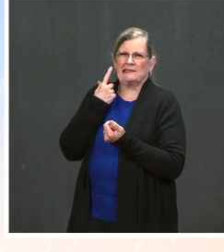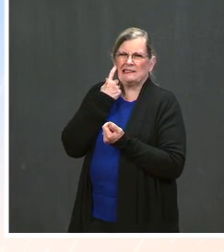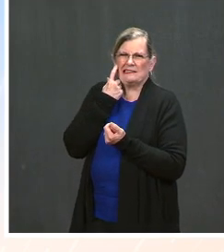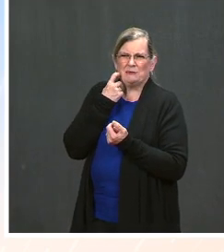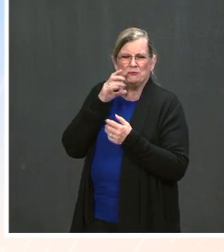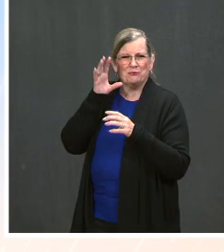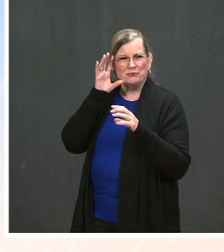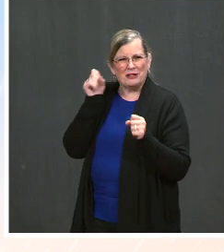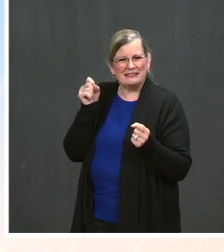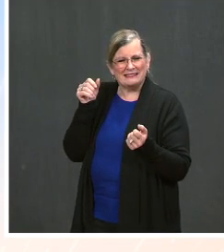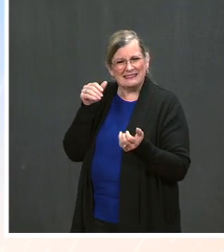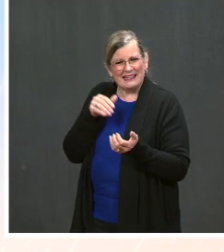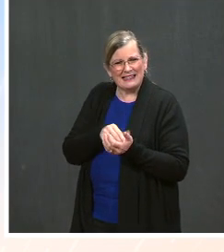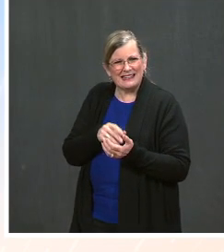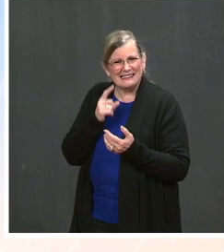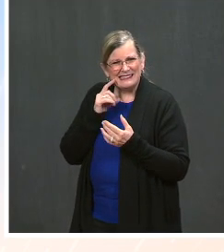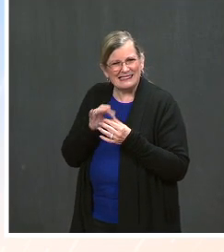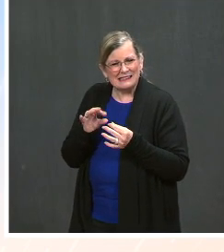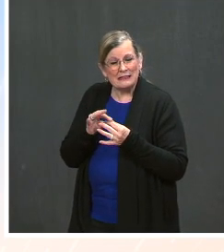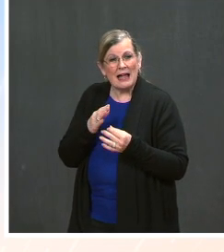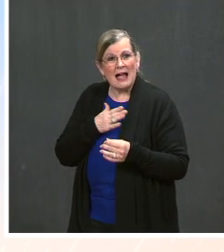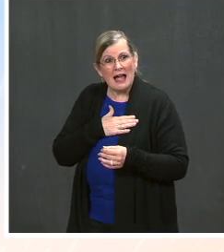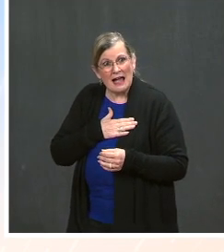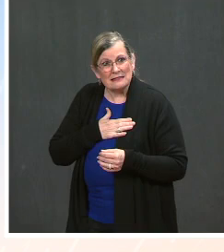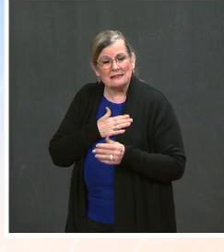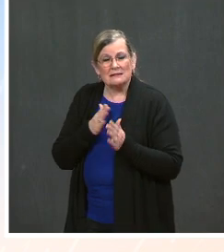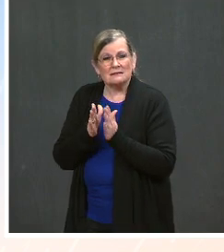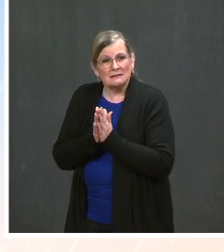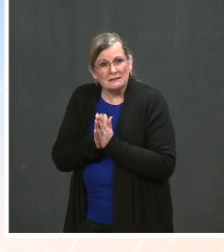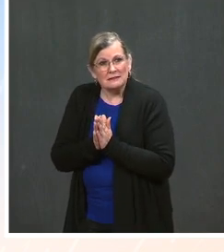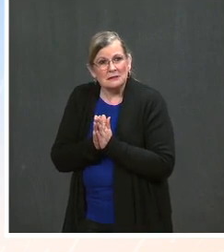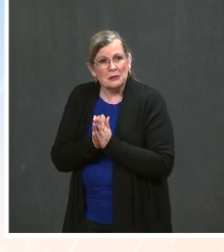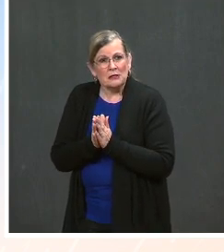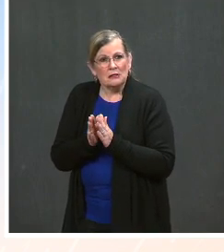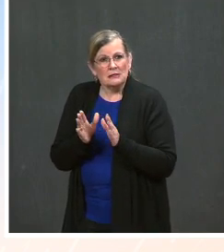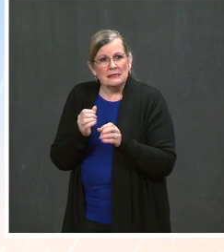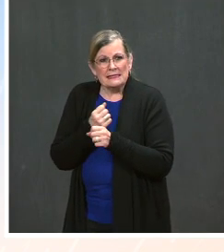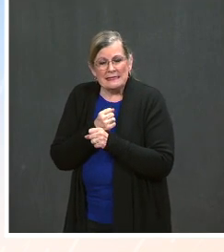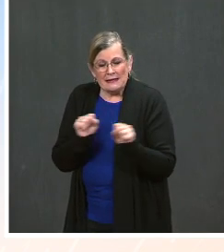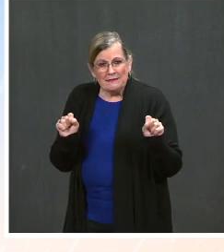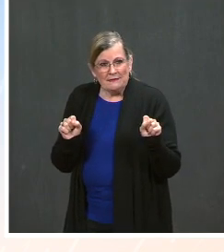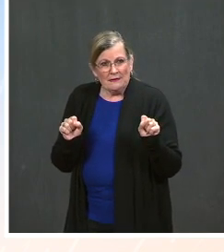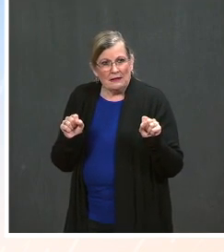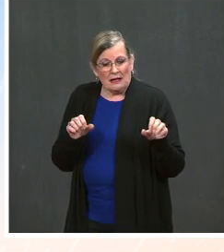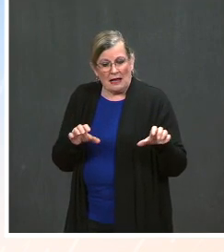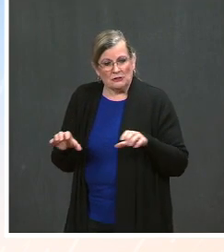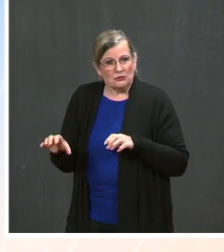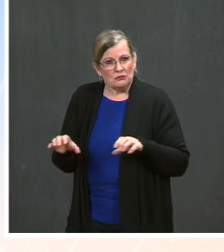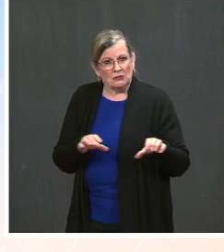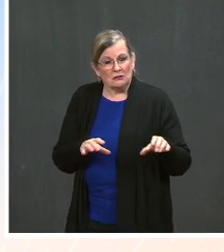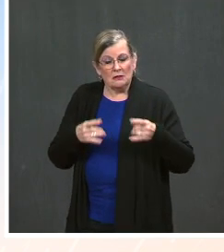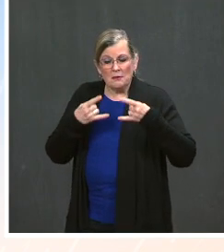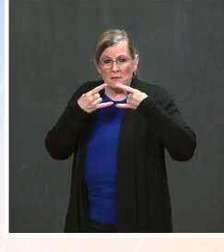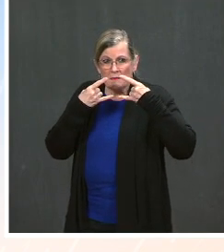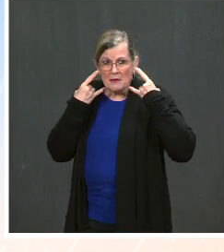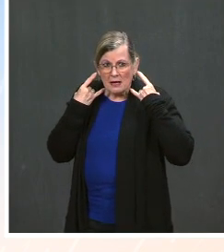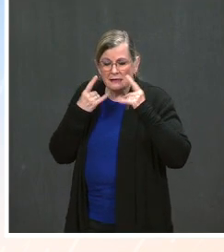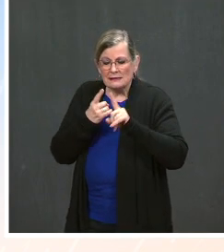to people to take the coronavirus seriously, saying that, you know, too many people are acting as if this fight is over, and it's not.